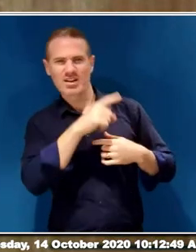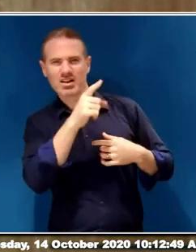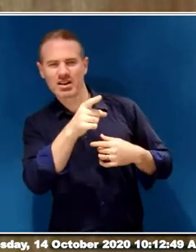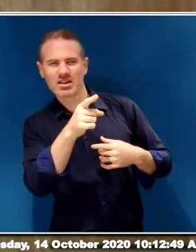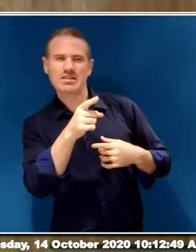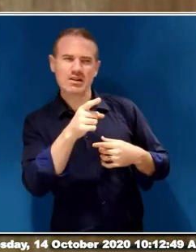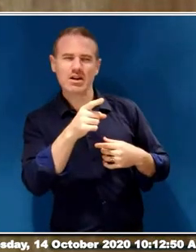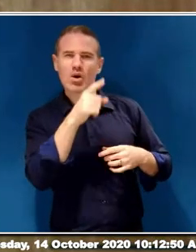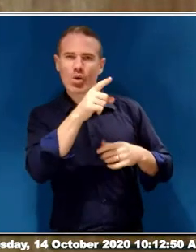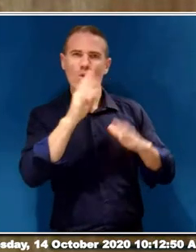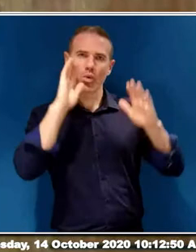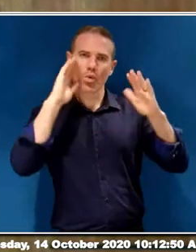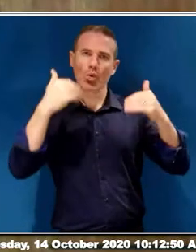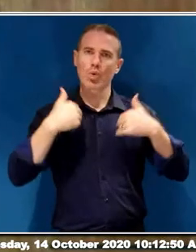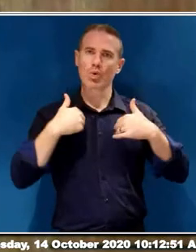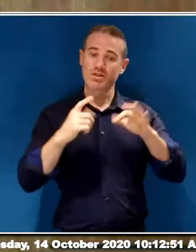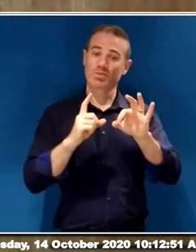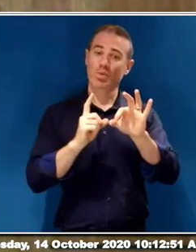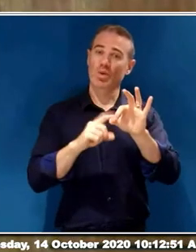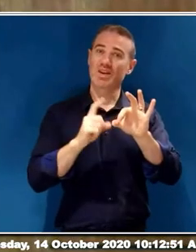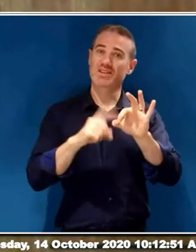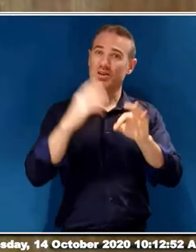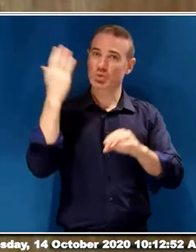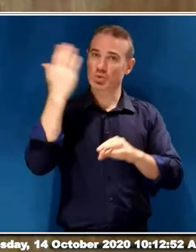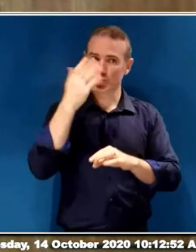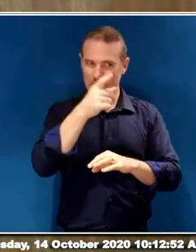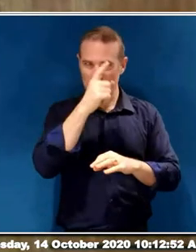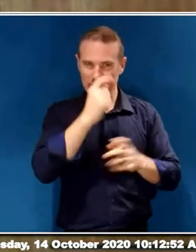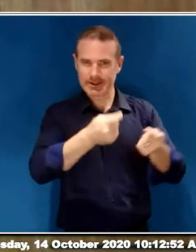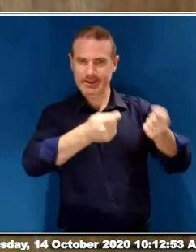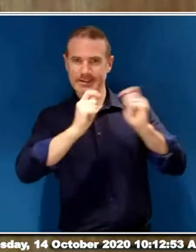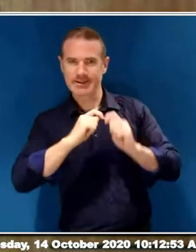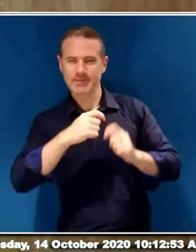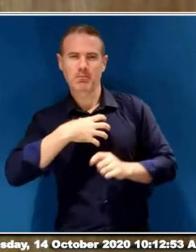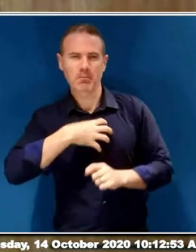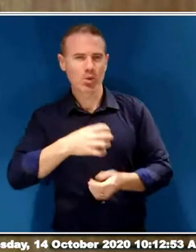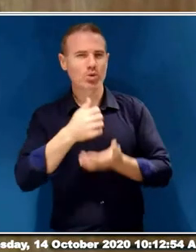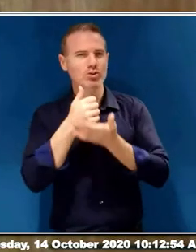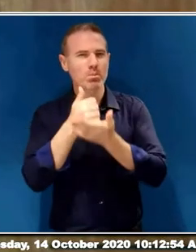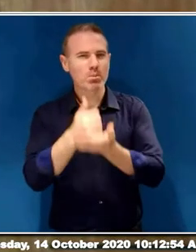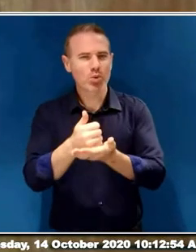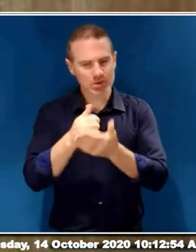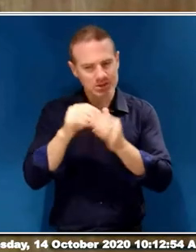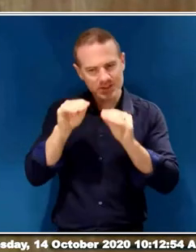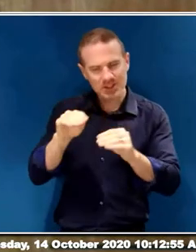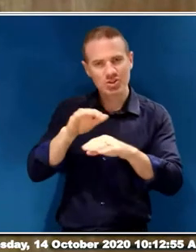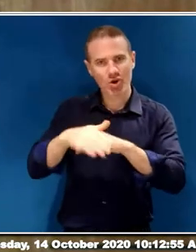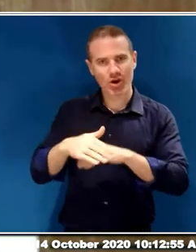offer further support in terms of self-regulation strategies, and further